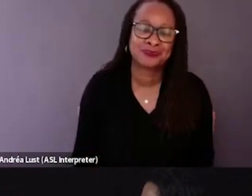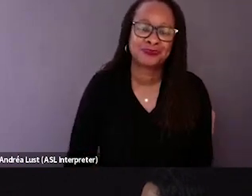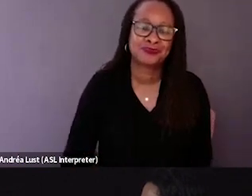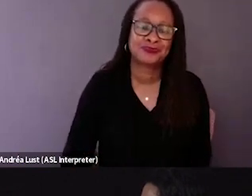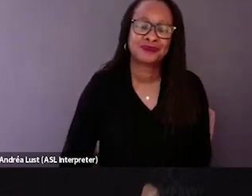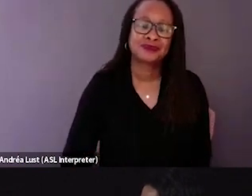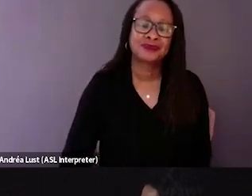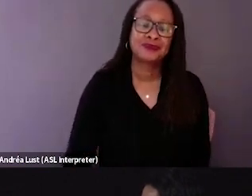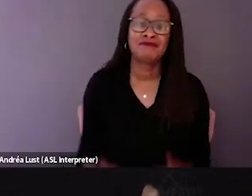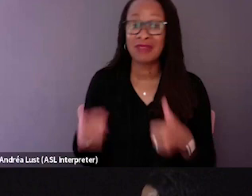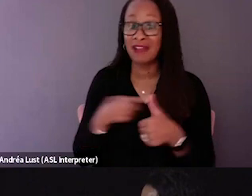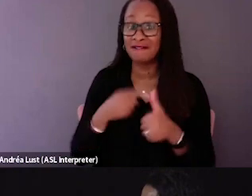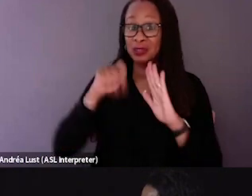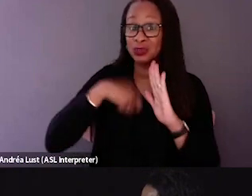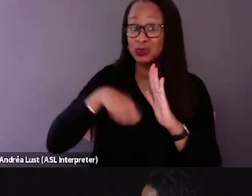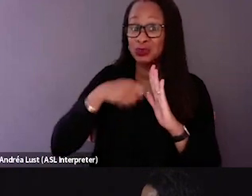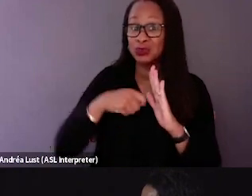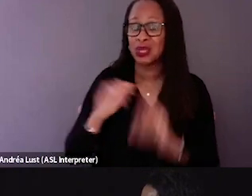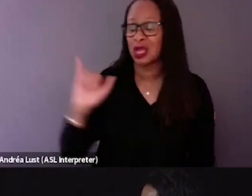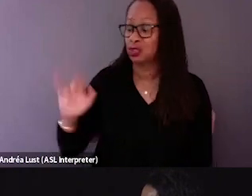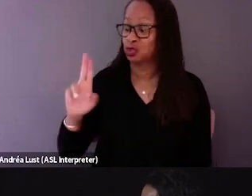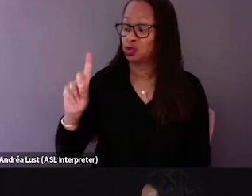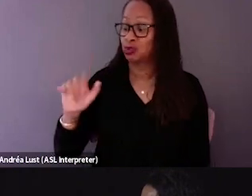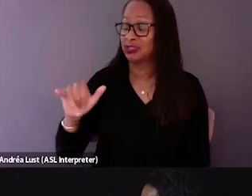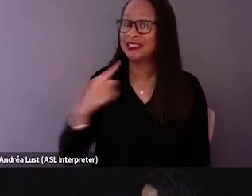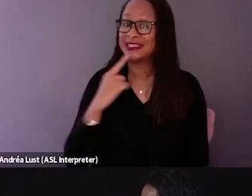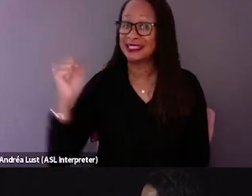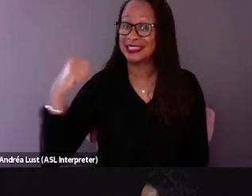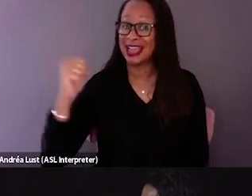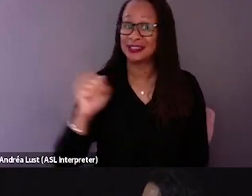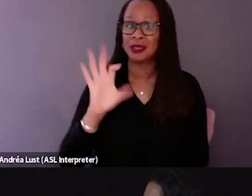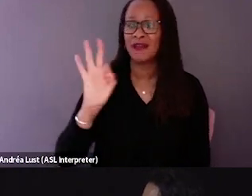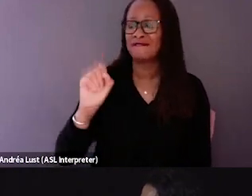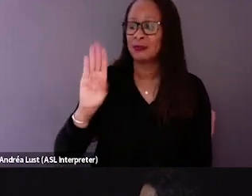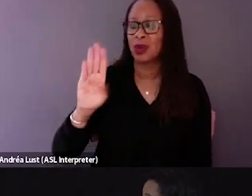Our very first shoot. So Judy said yes to doing the film in February, 2020.